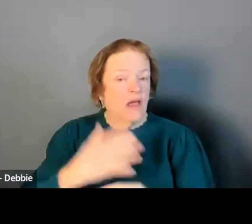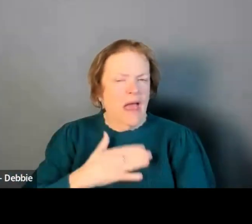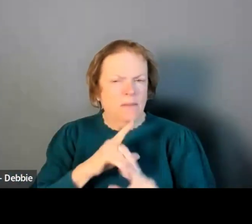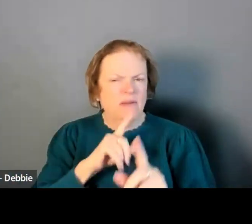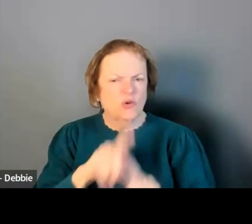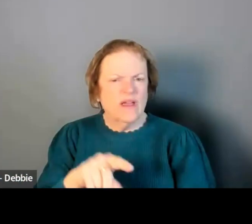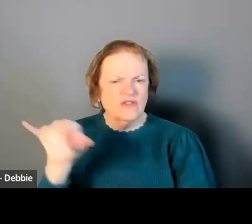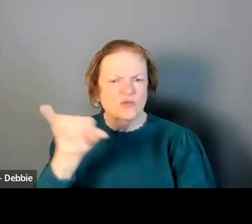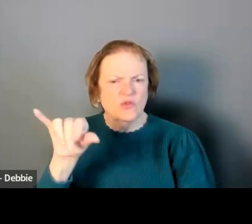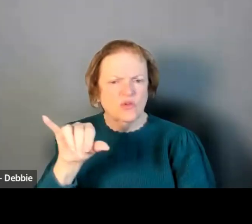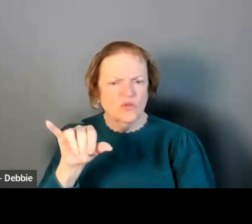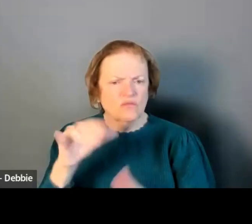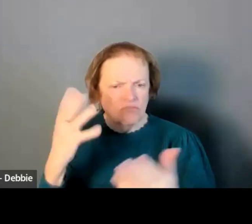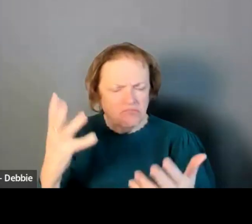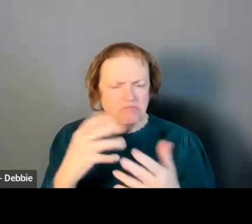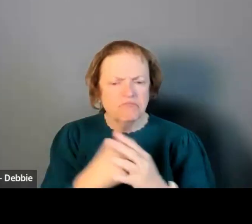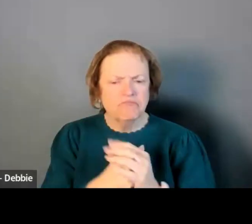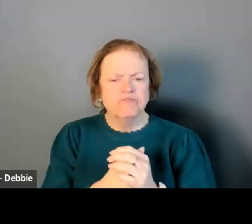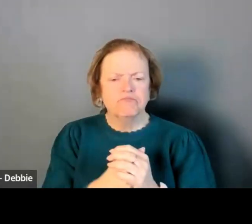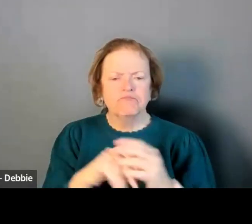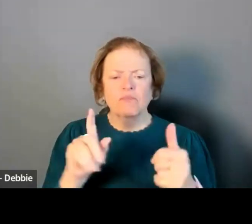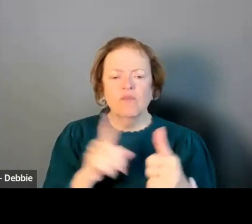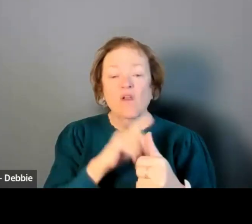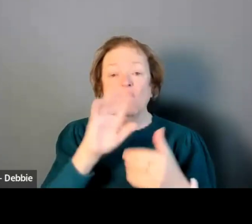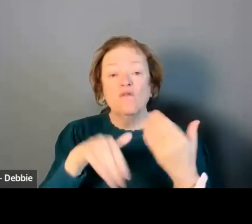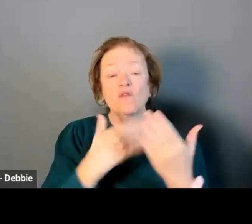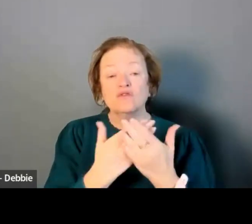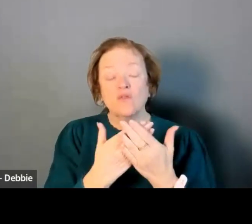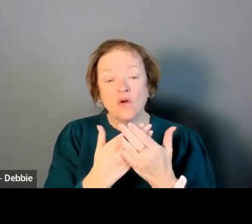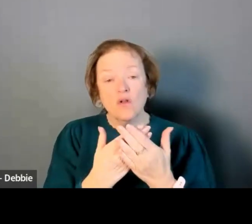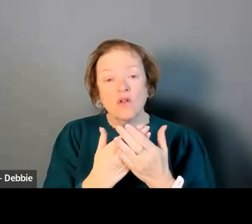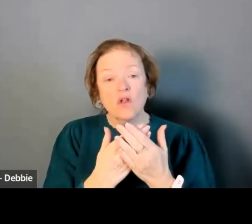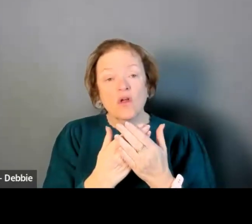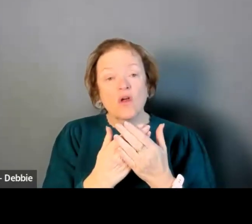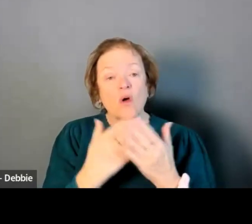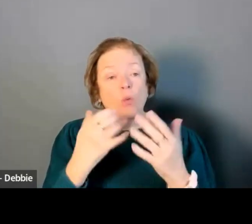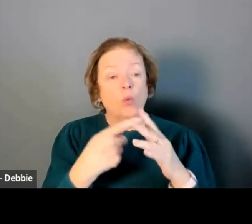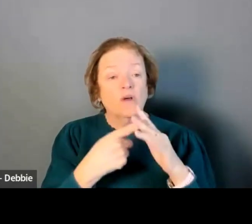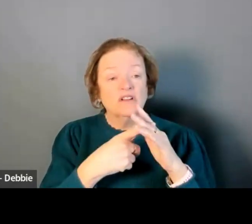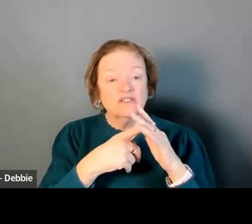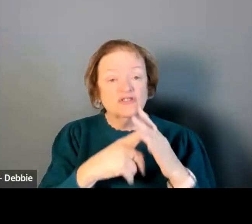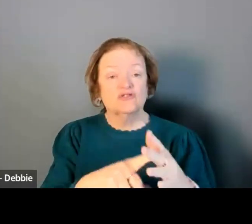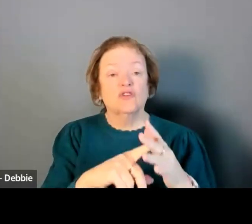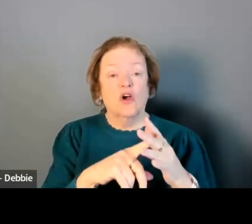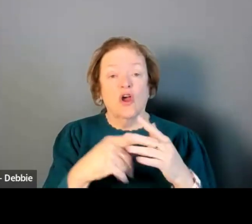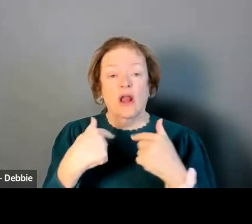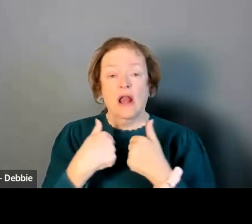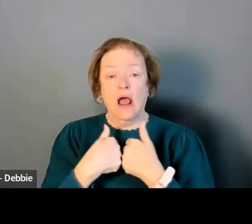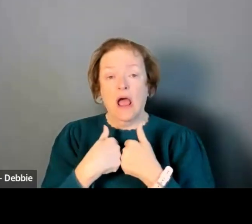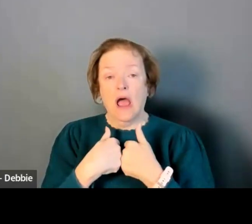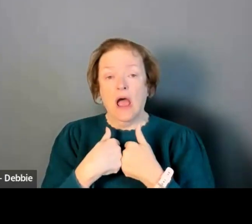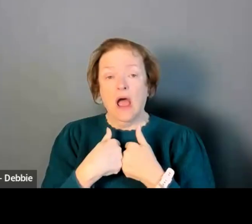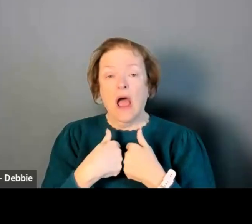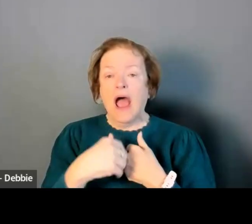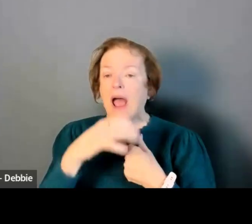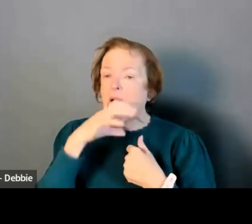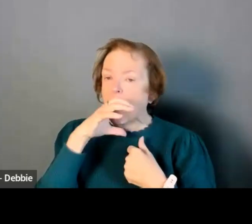So, first of all, I am going to start off by saying I am old school, and I still say